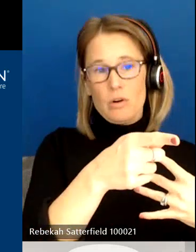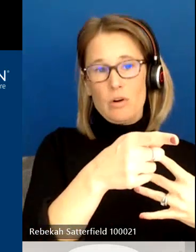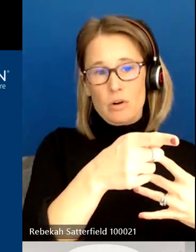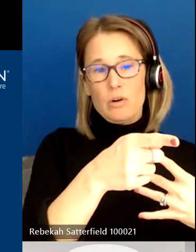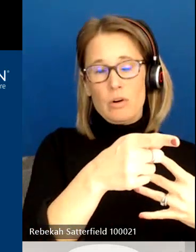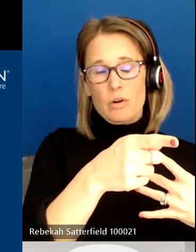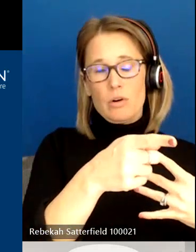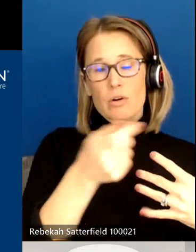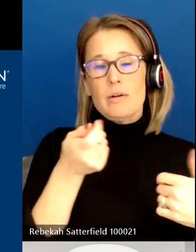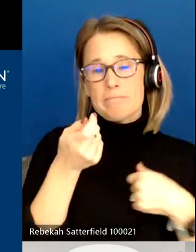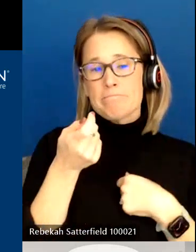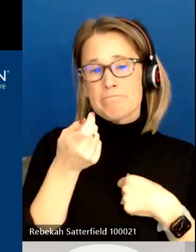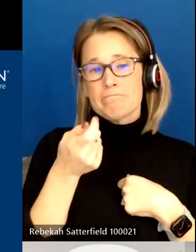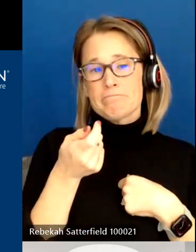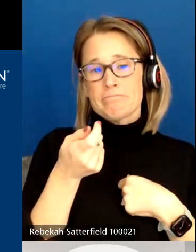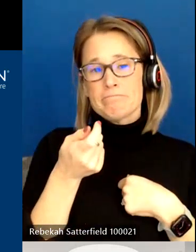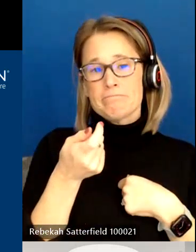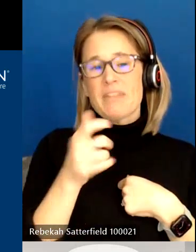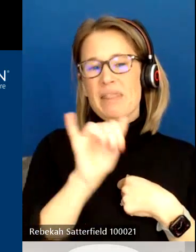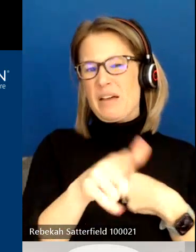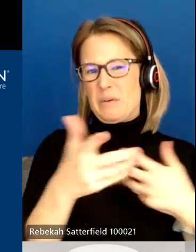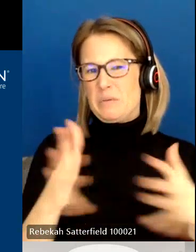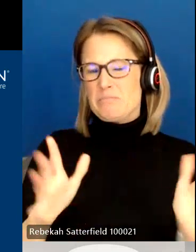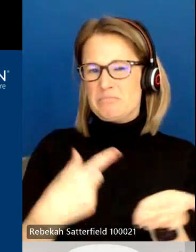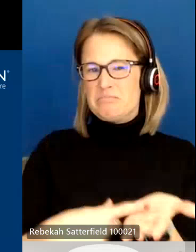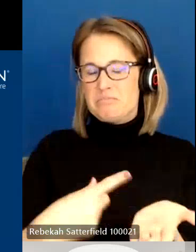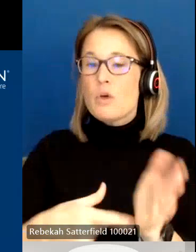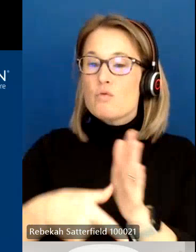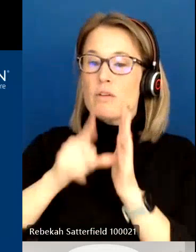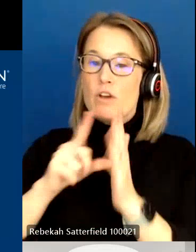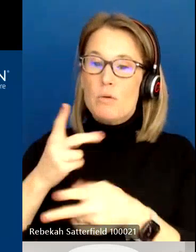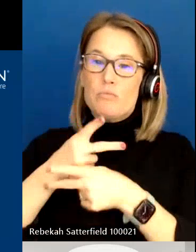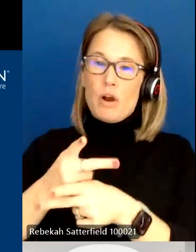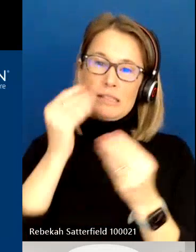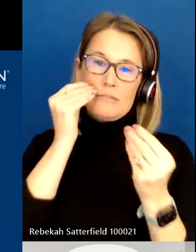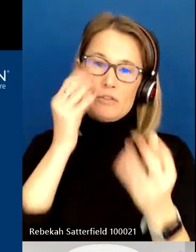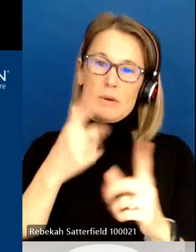like what we've already discussed is review the product information from the certified developer